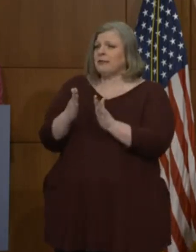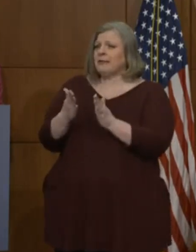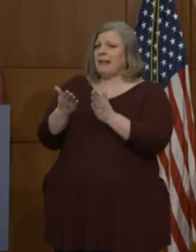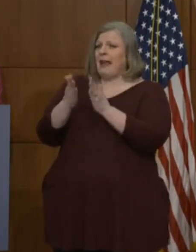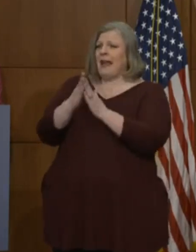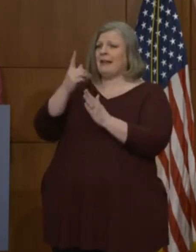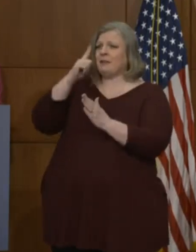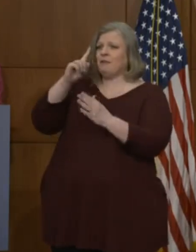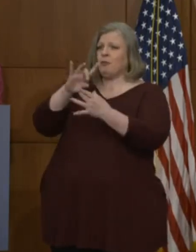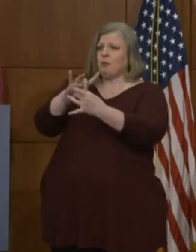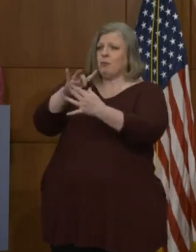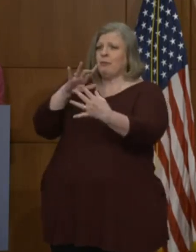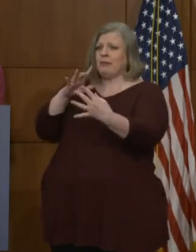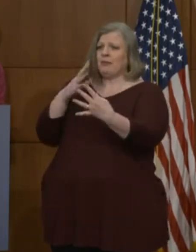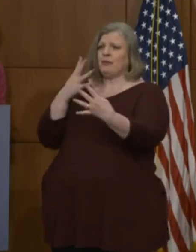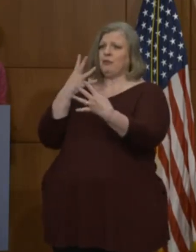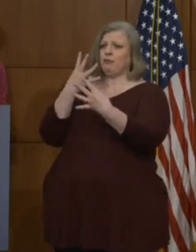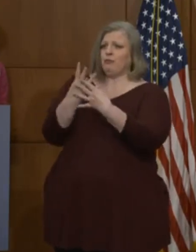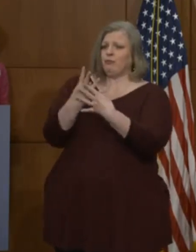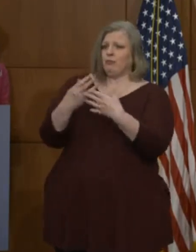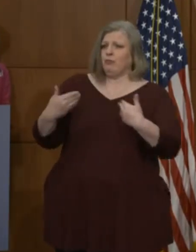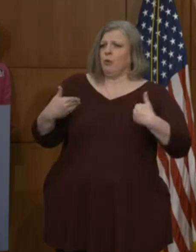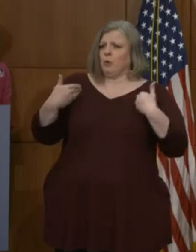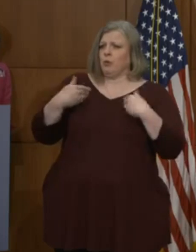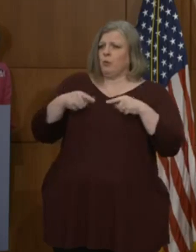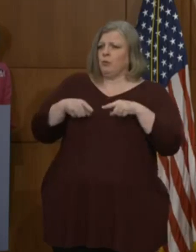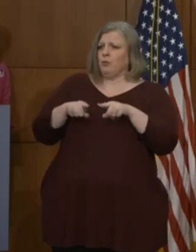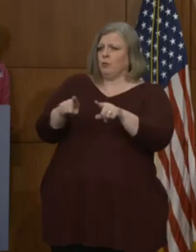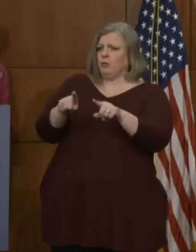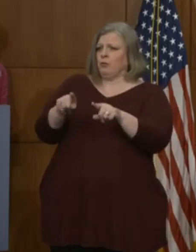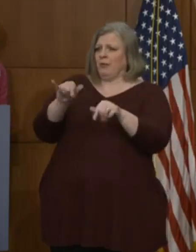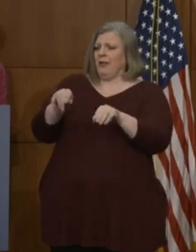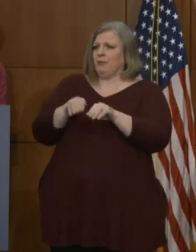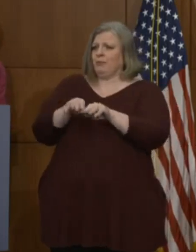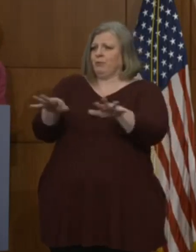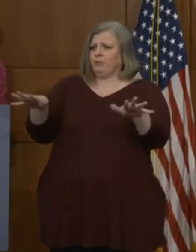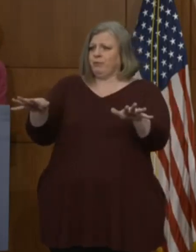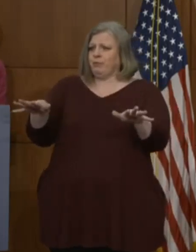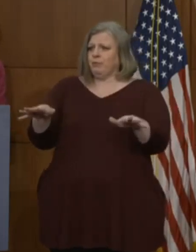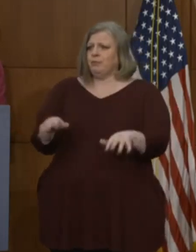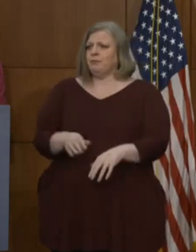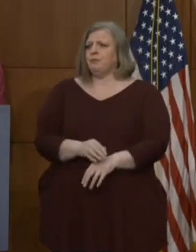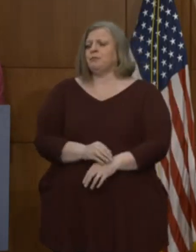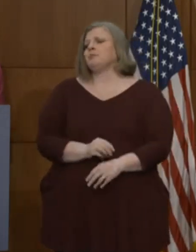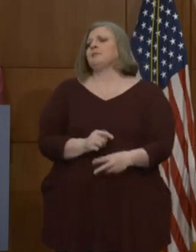ASKING FOR THE RELEASE OF THE CAR SERRATED USE THE MASK. CAR SERRATED USE THE MASK. COLUMBIA PANDEMIC. THE FIRST COLUMBIA PANDEMIC. THE FIRST QUESTION WAS ABOUT EXTENSION OF